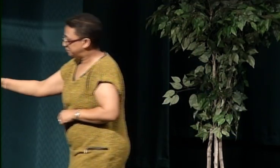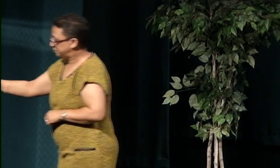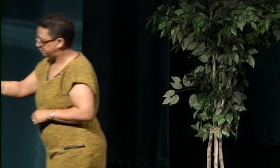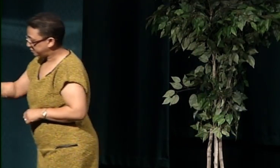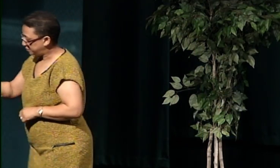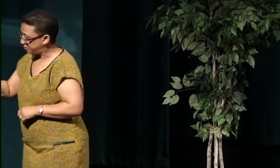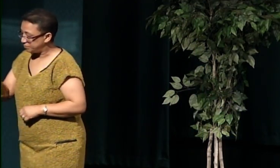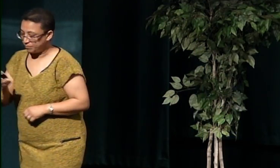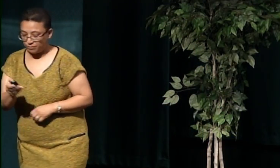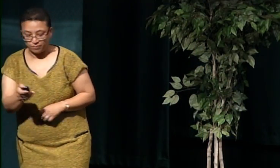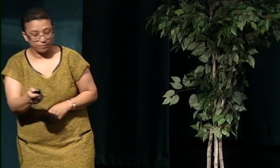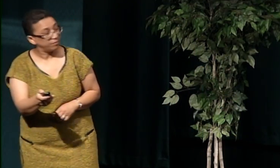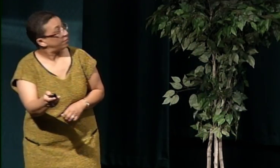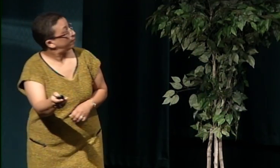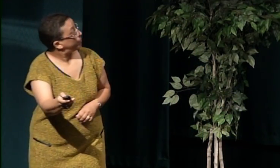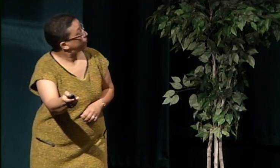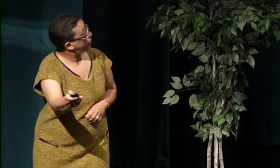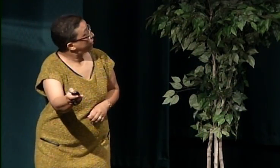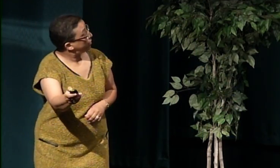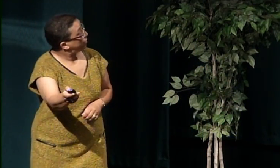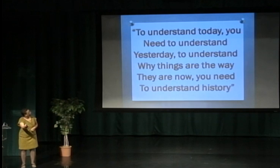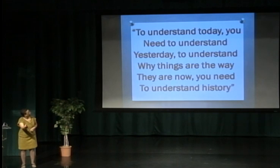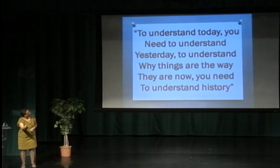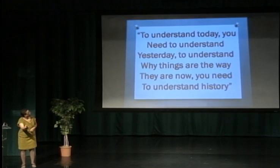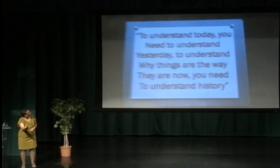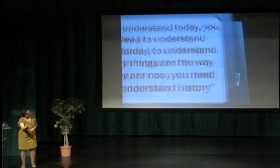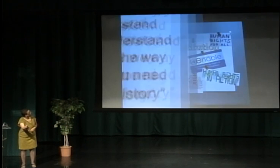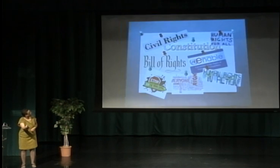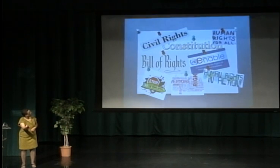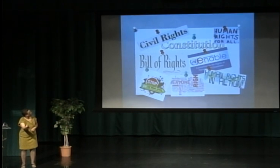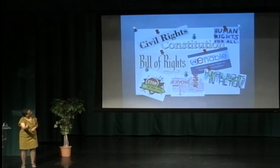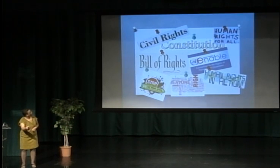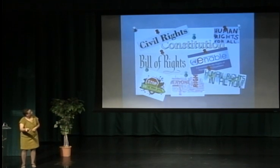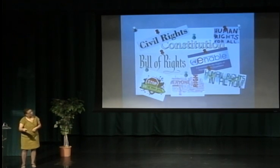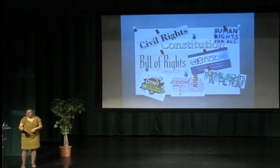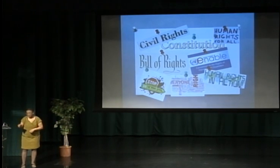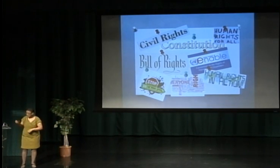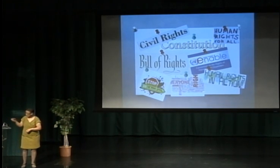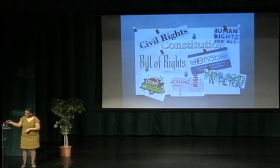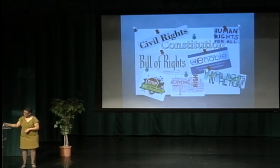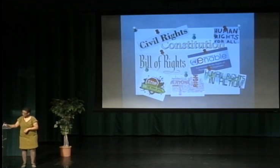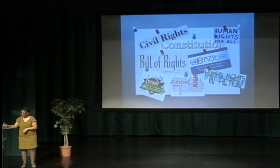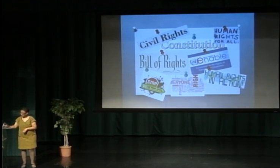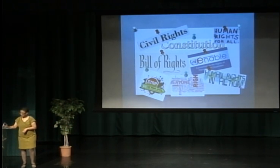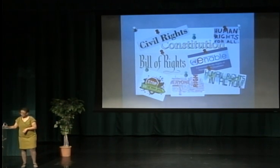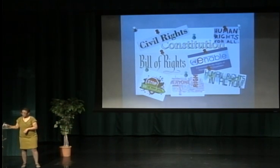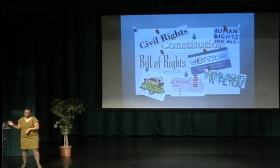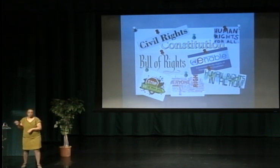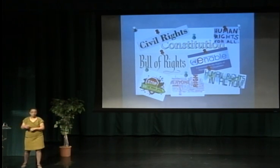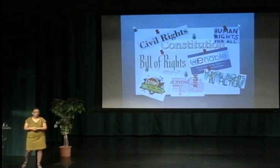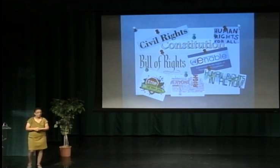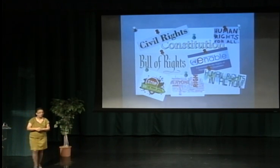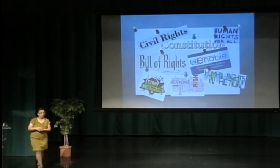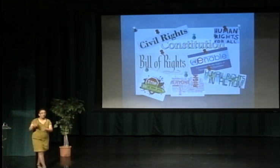Again, remember how important it was. And how important it is.